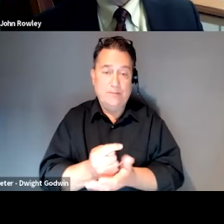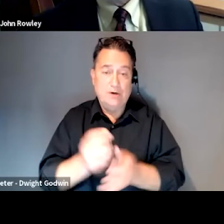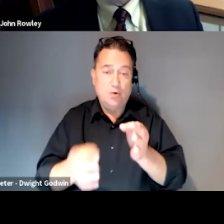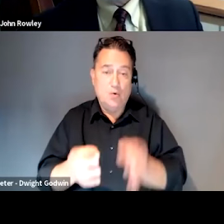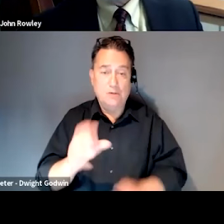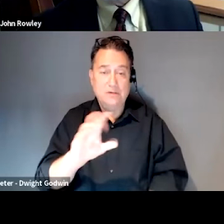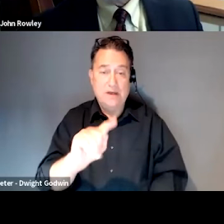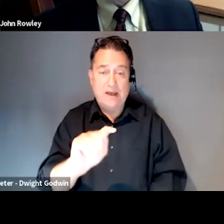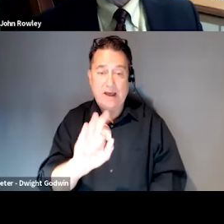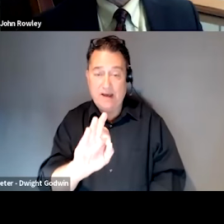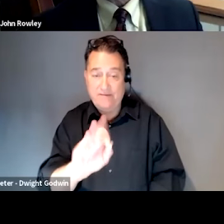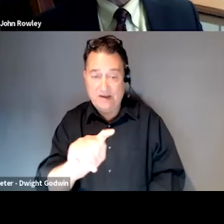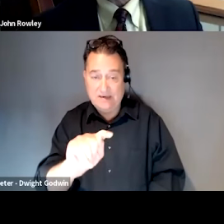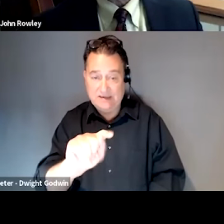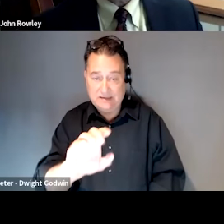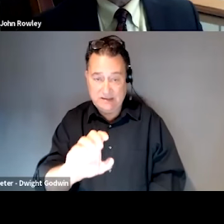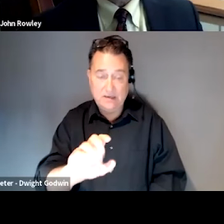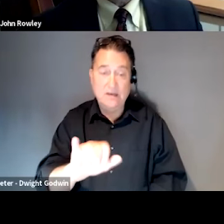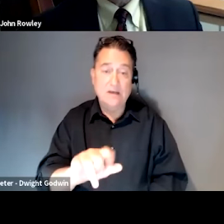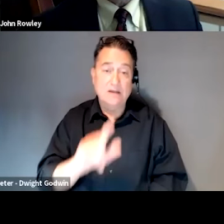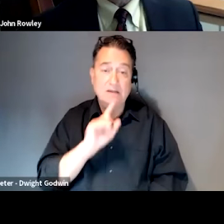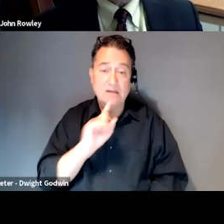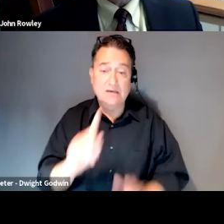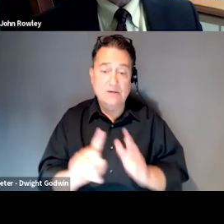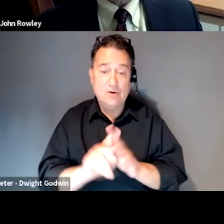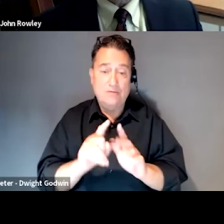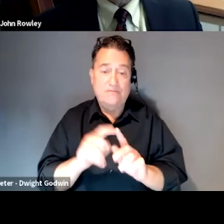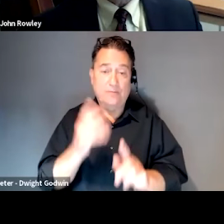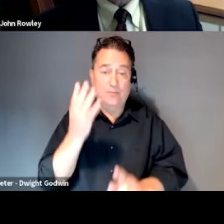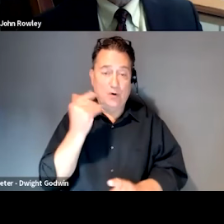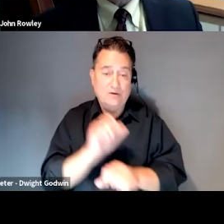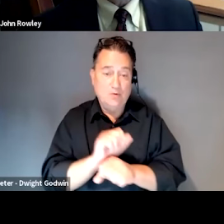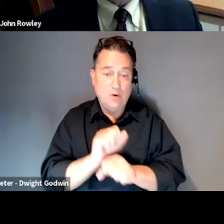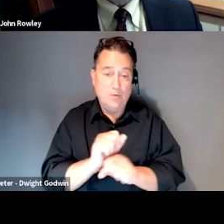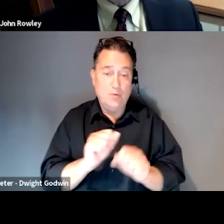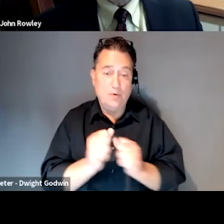This topic emerged out of previous work the GAINS Center has done with family treatment courts,